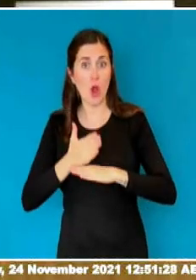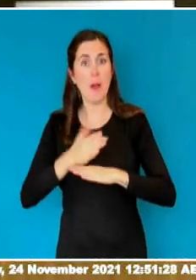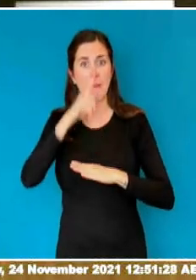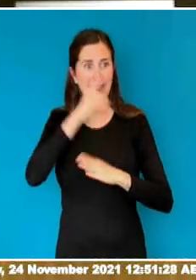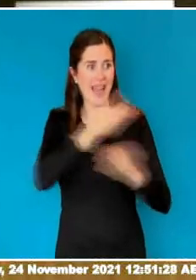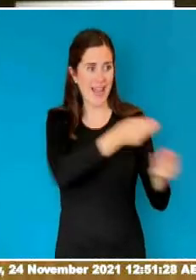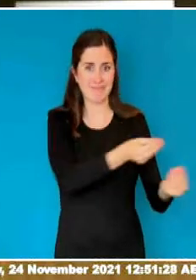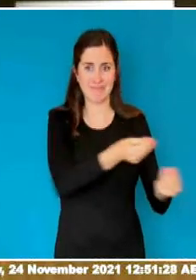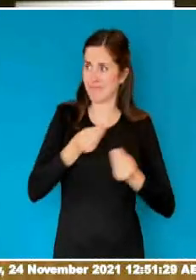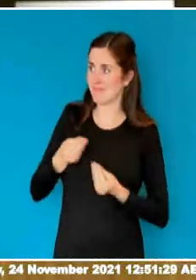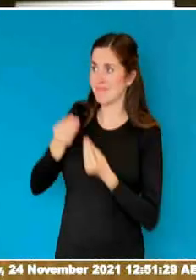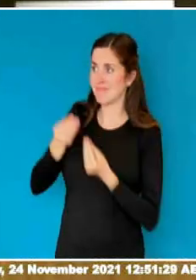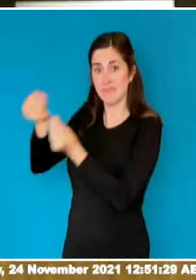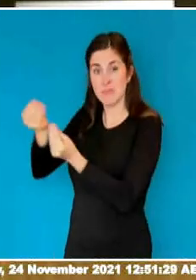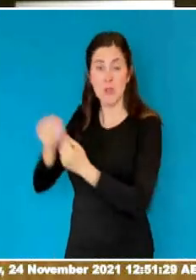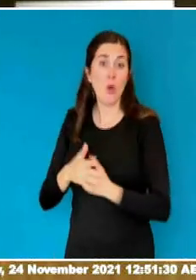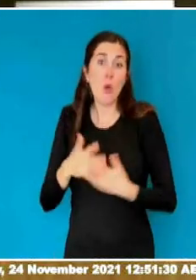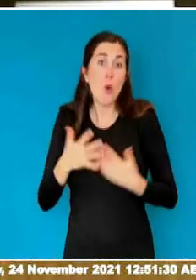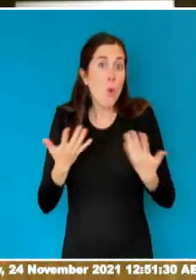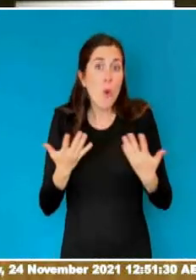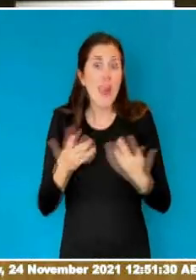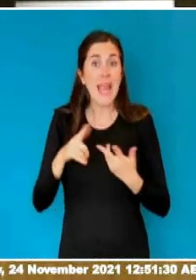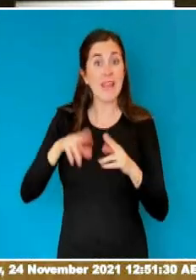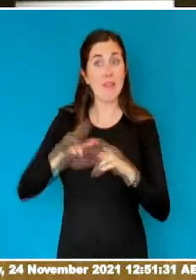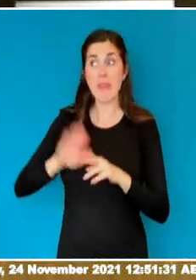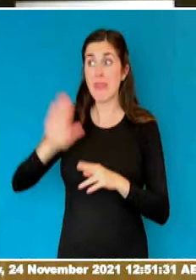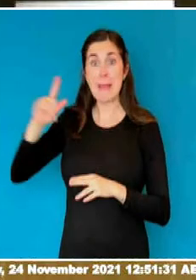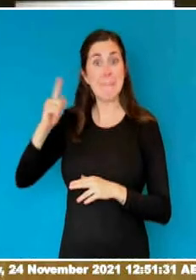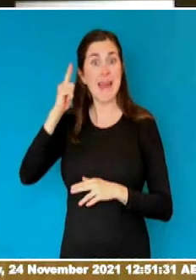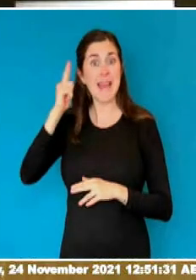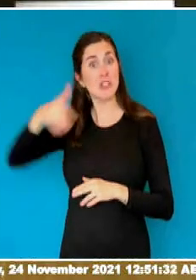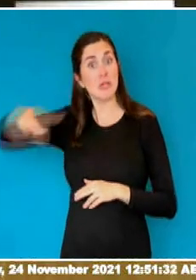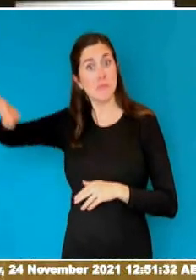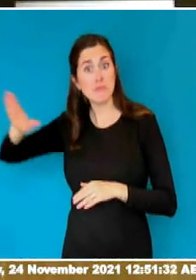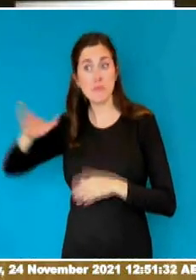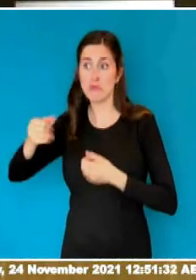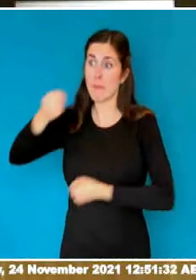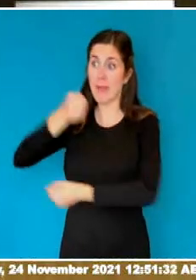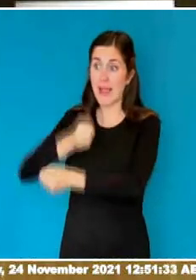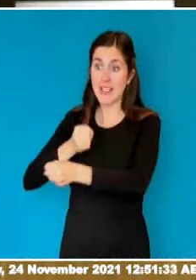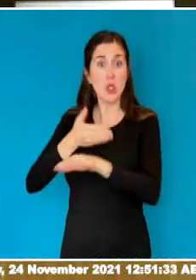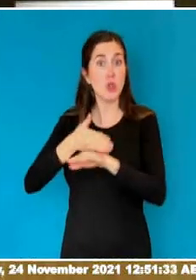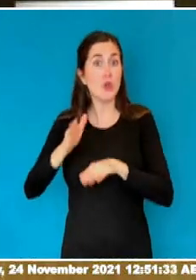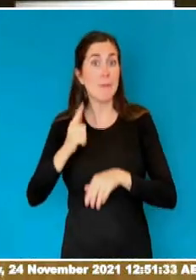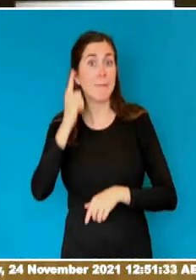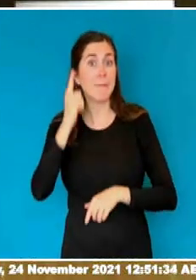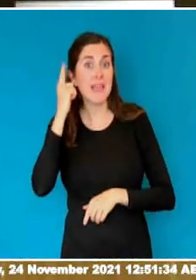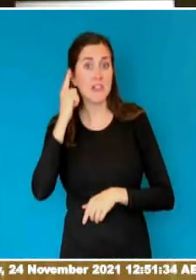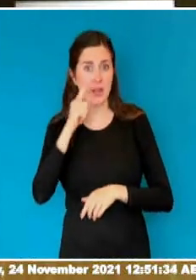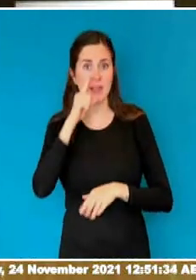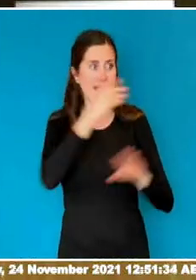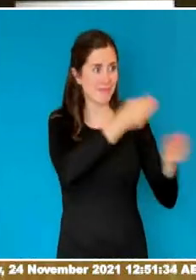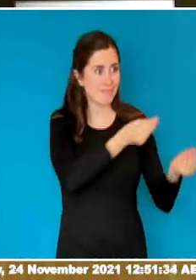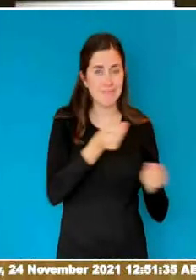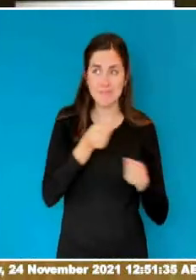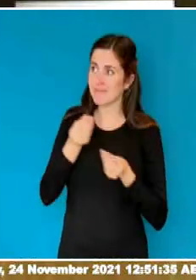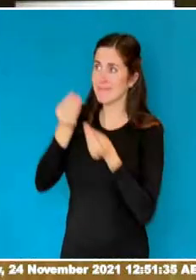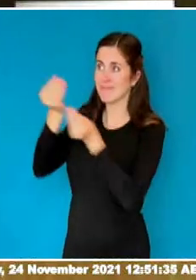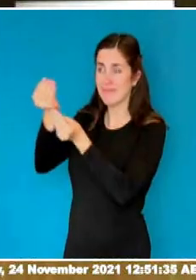through, it also assists with smoothing that process. It might not be the individual that moves but the person they report to that moves.